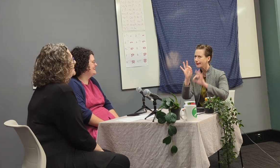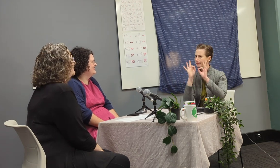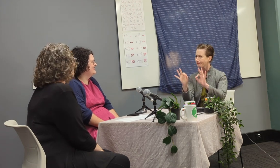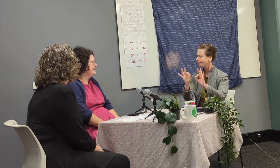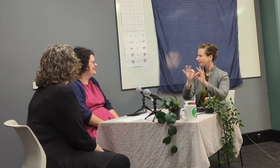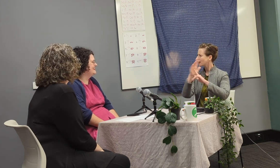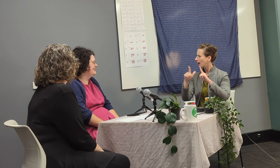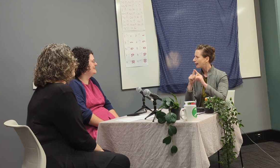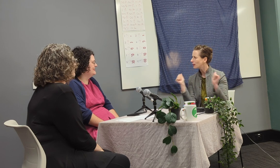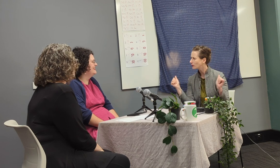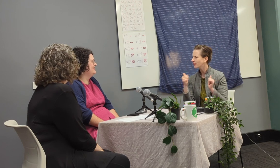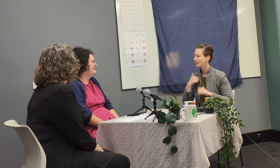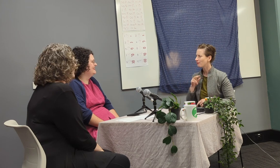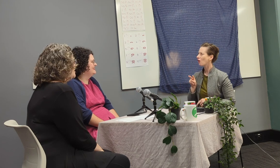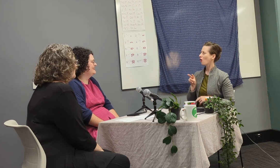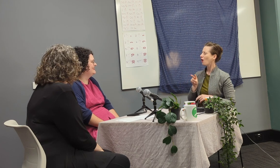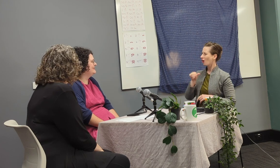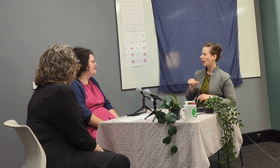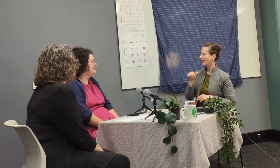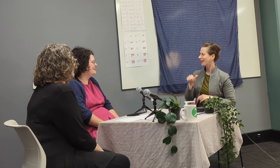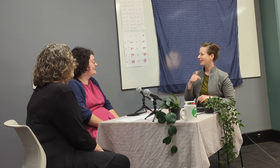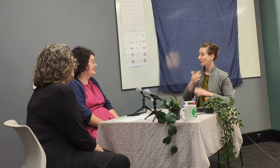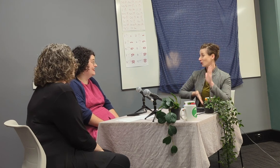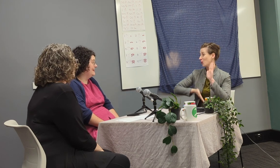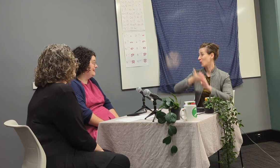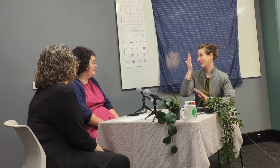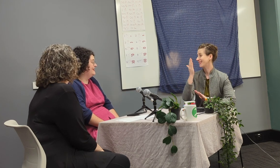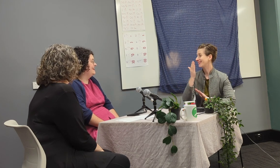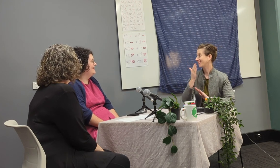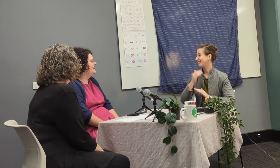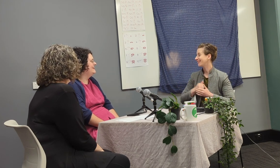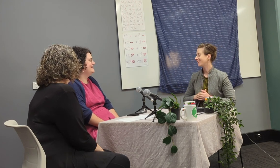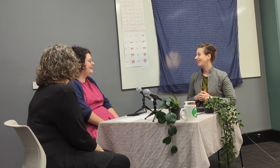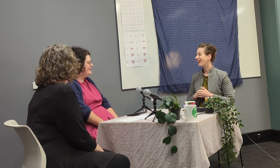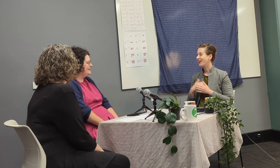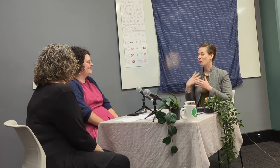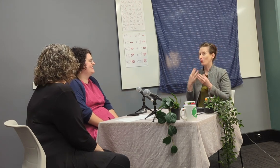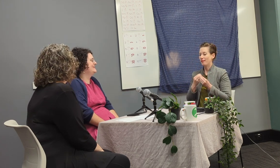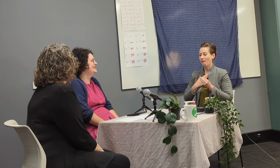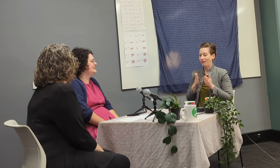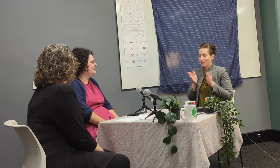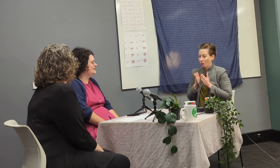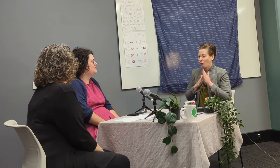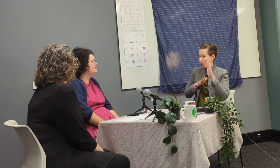There’s a summer school there that’s specifically on sign linguistics,” so off I went with